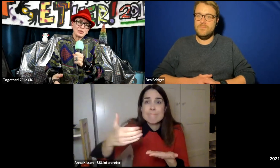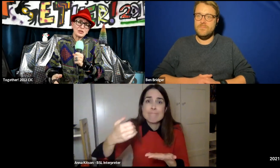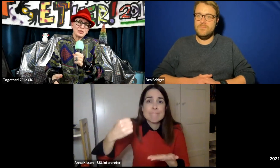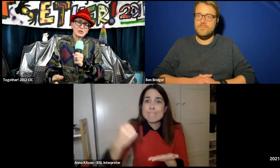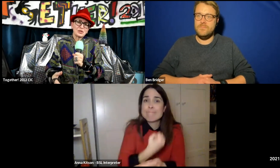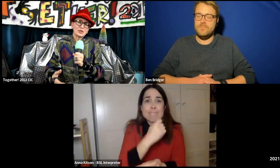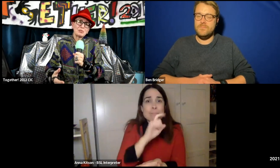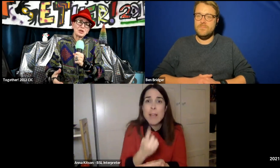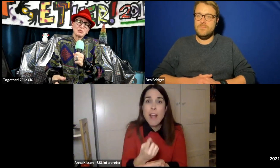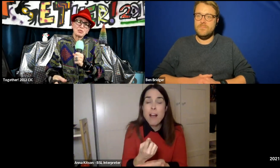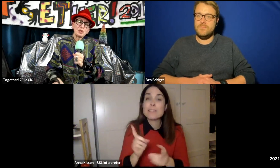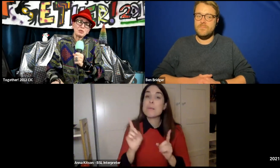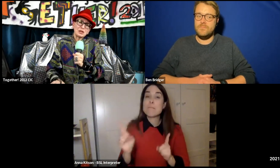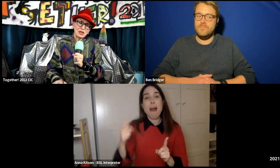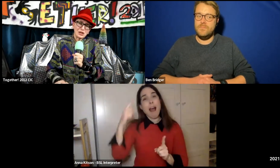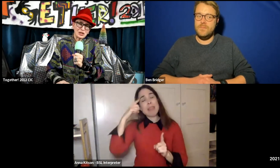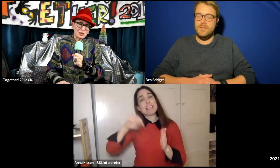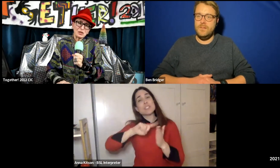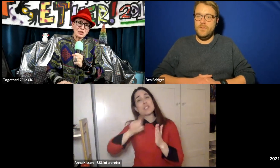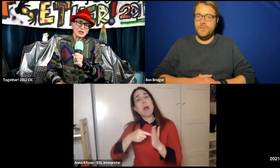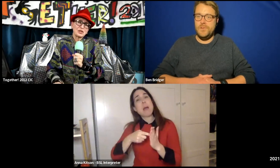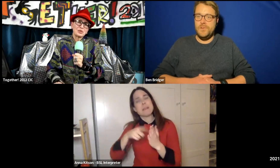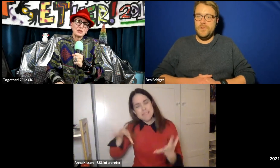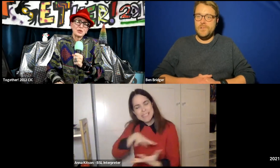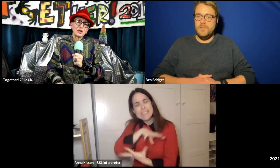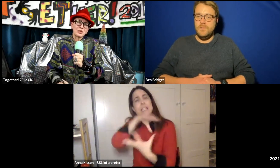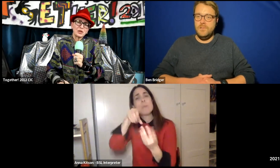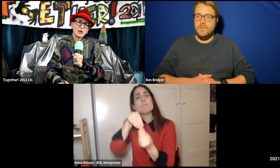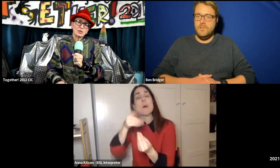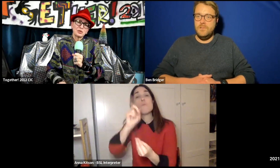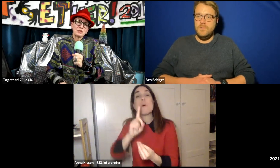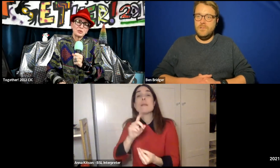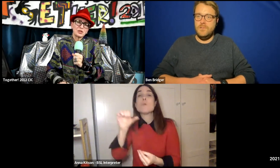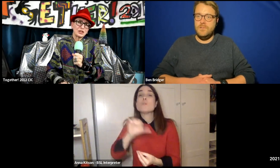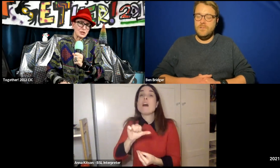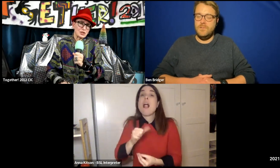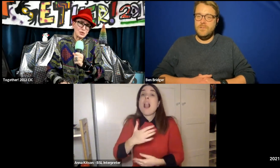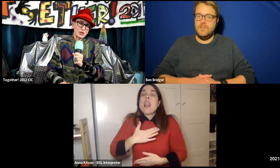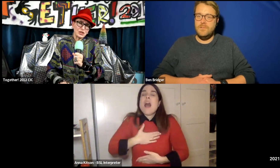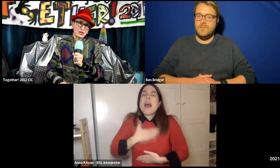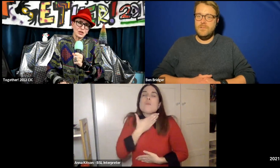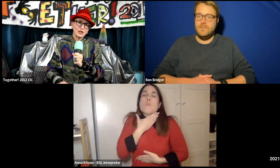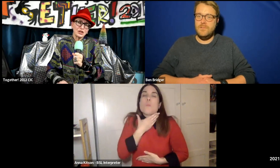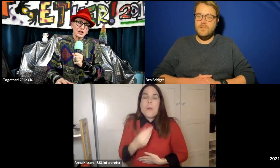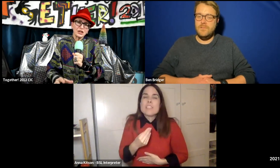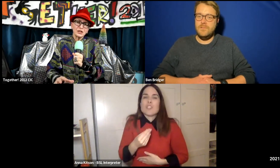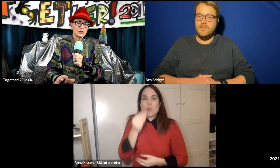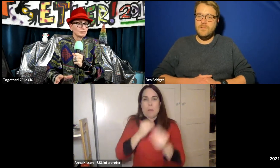at least Jemima summed up what we would like to be able to eat with you I hope you can get to your kitchen, if you